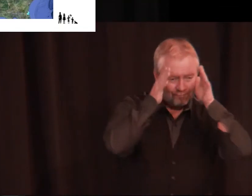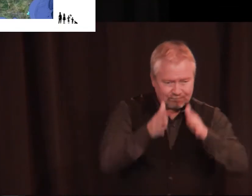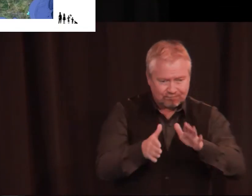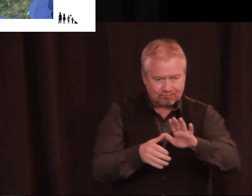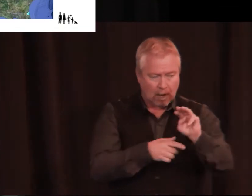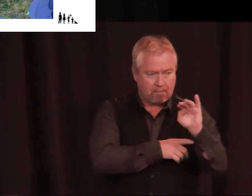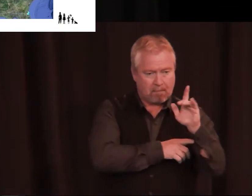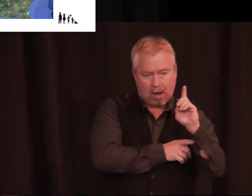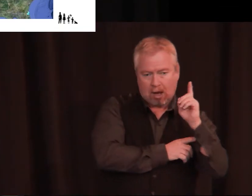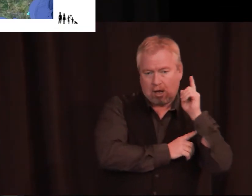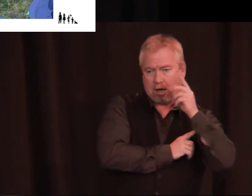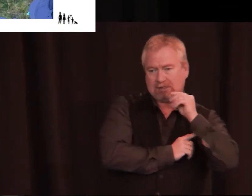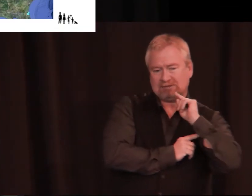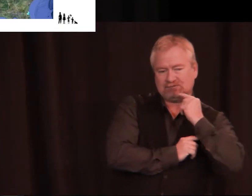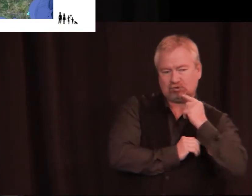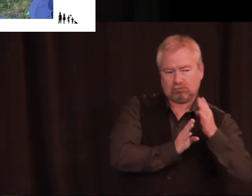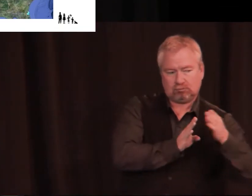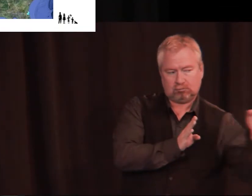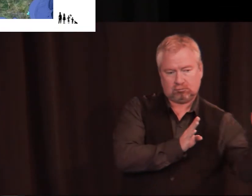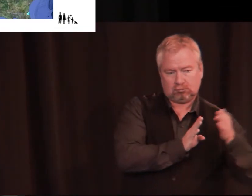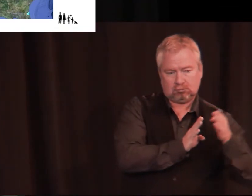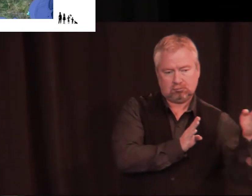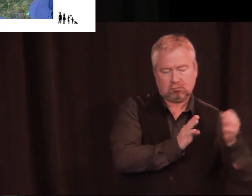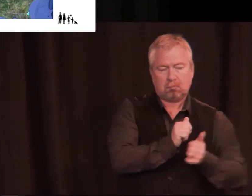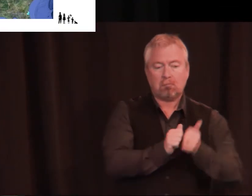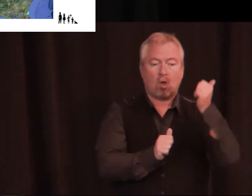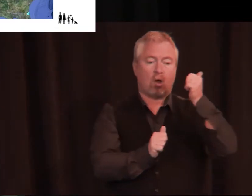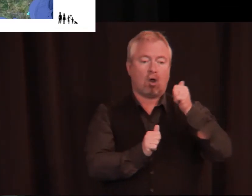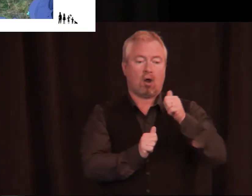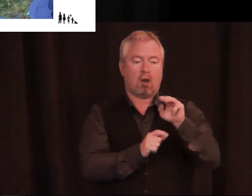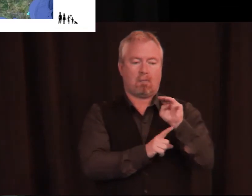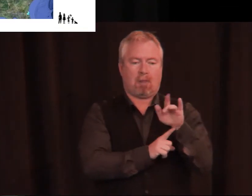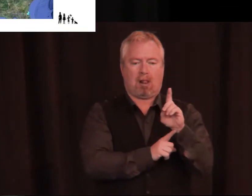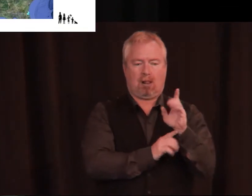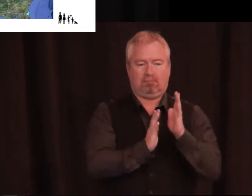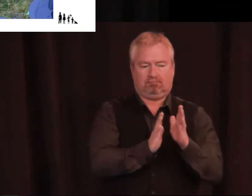but most of the children in the study had a mild or moderate hearing loss.